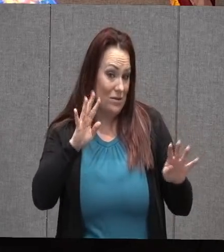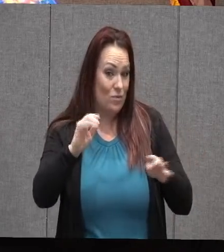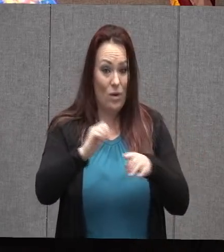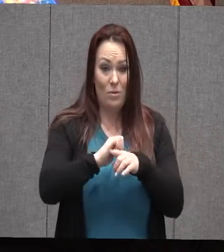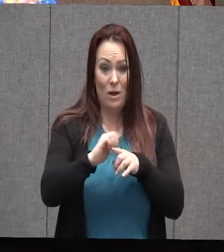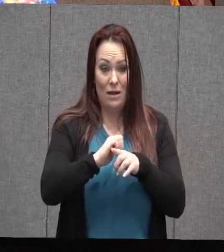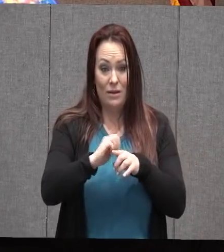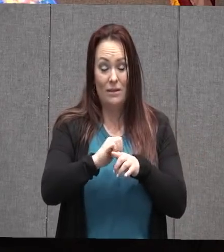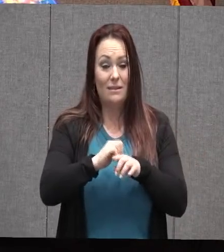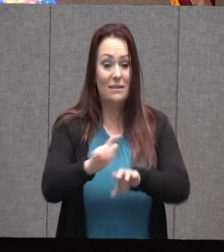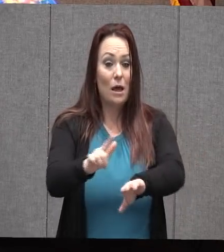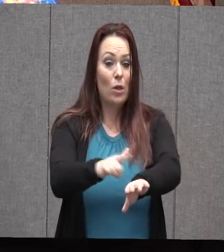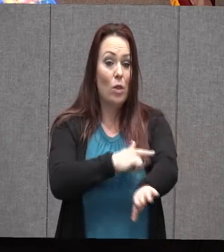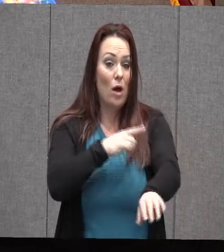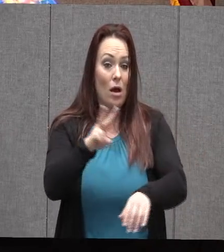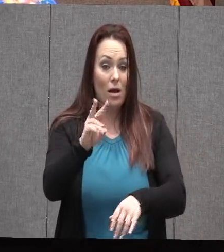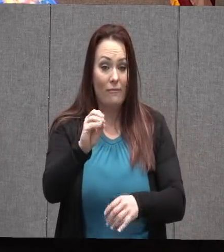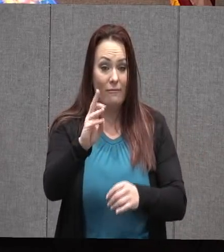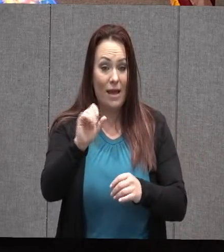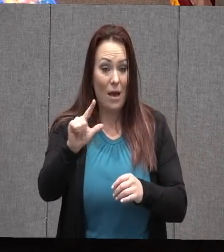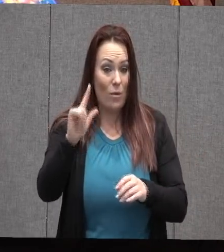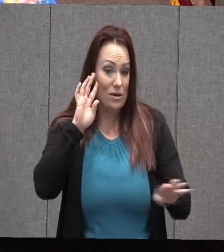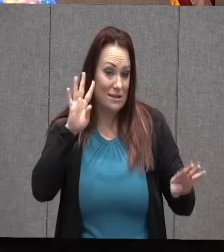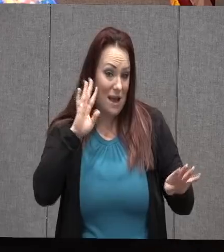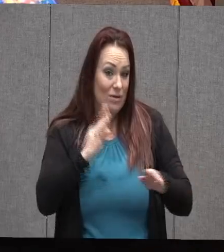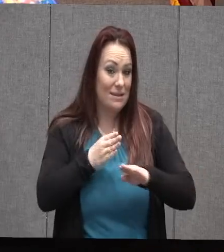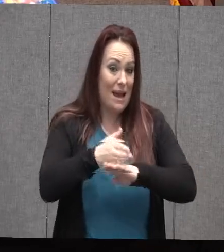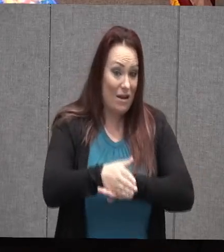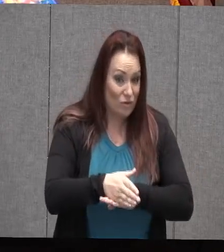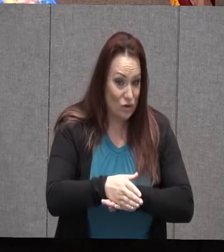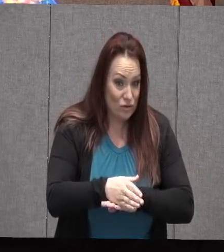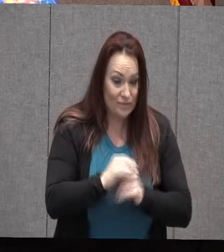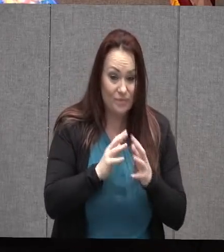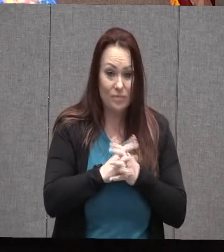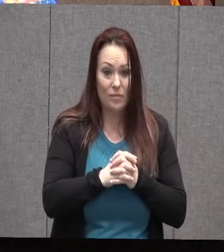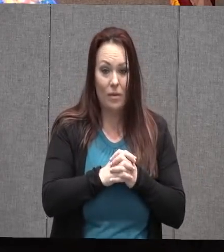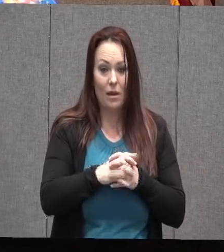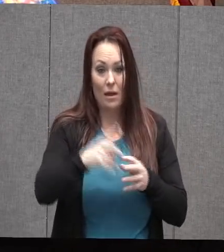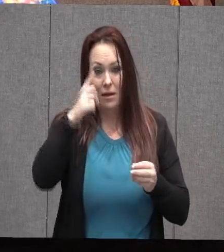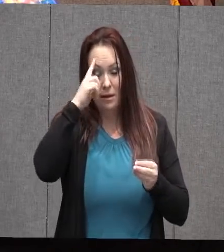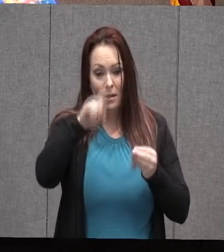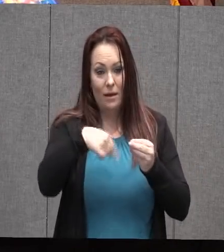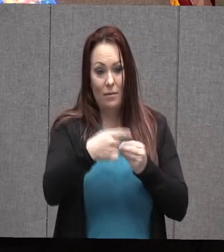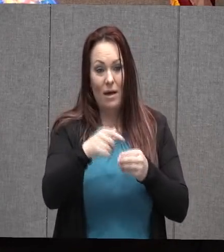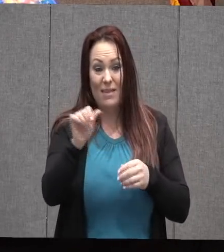our long vowel sounds after. So let's think about that letter a again.